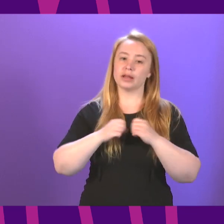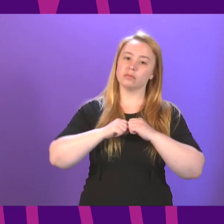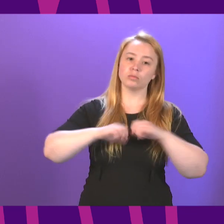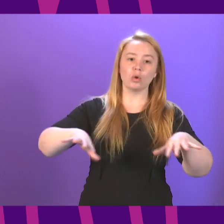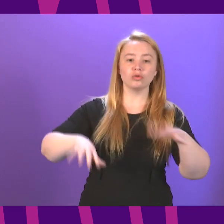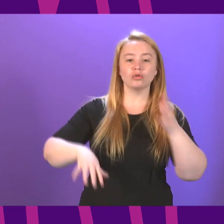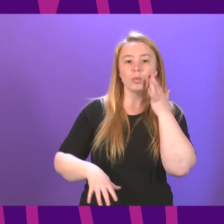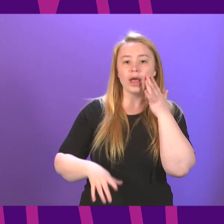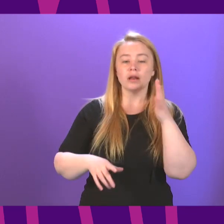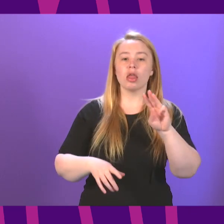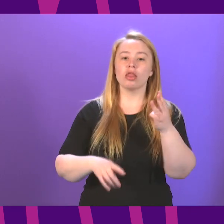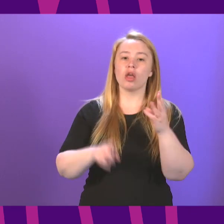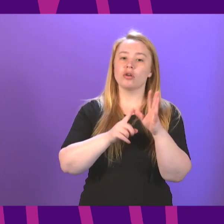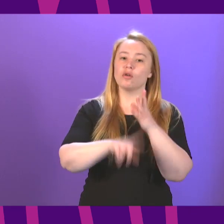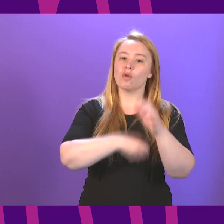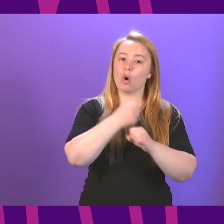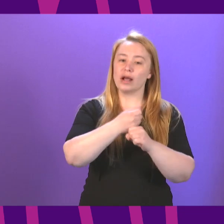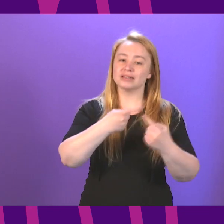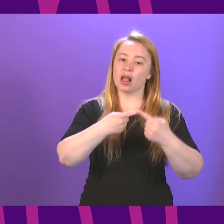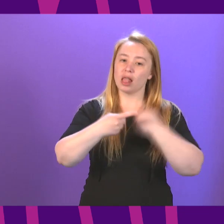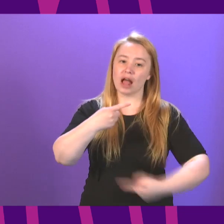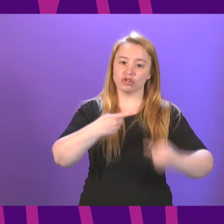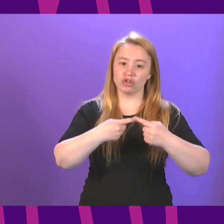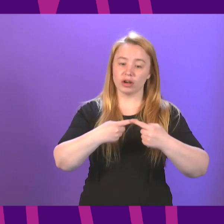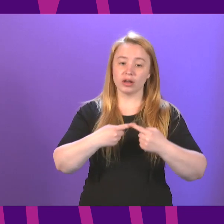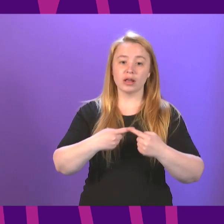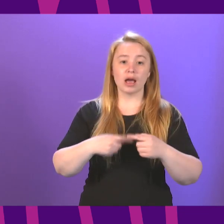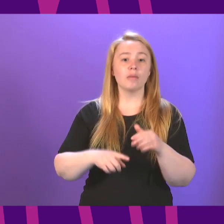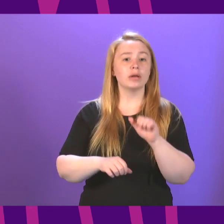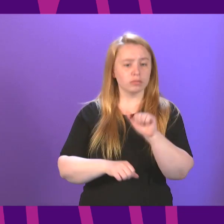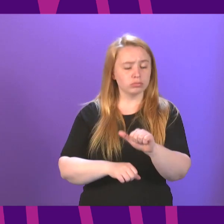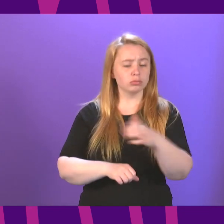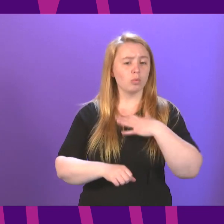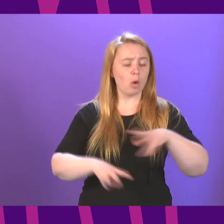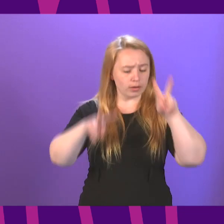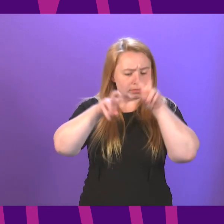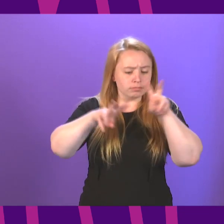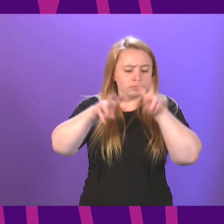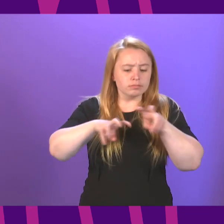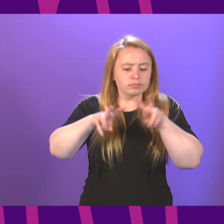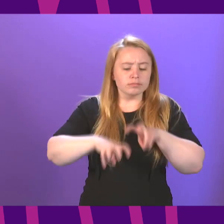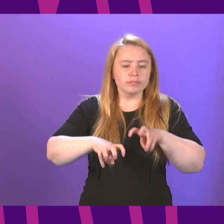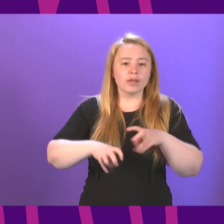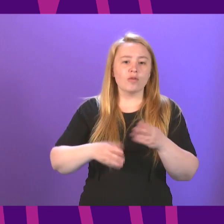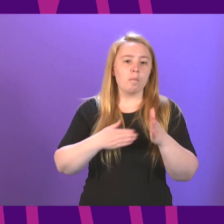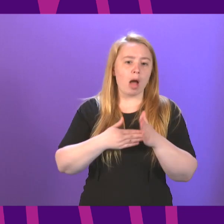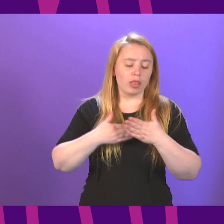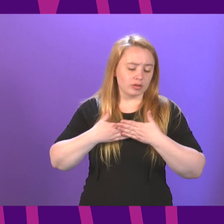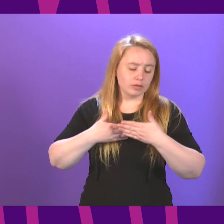August last year, and we look forward to that inquiry doing its work in the months to come. I am pleased that “The Queen Elizabeth University Hospital/NHS Greater Glasgow and Clyde Oversight